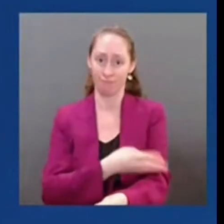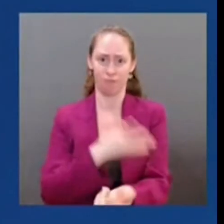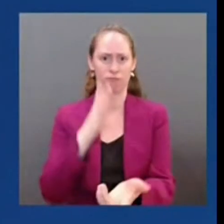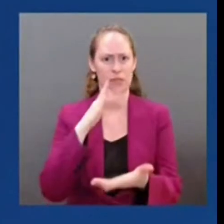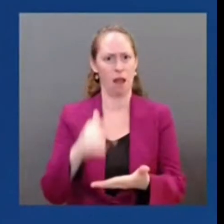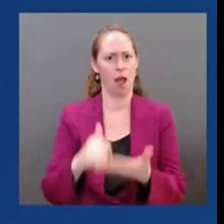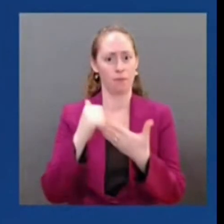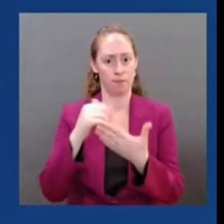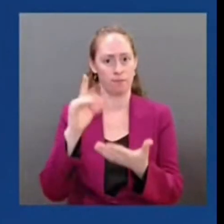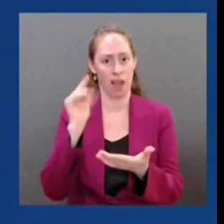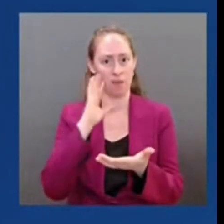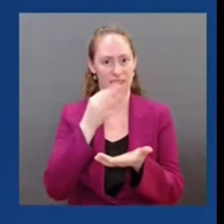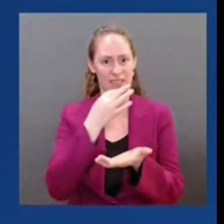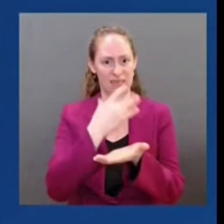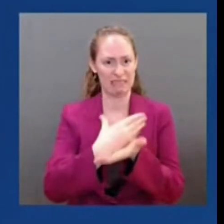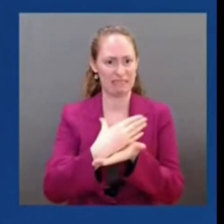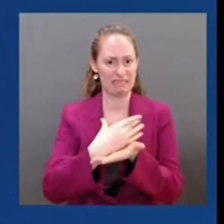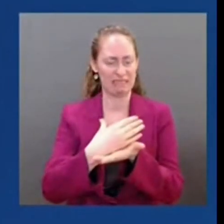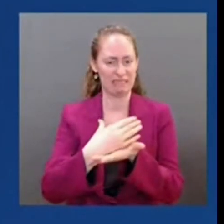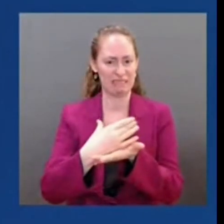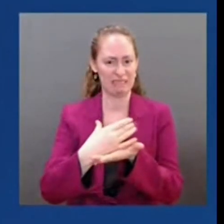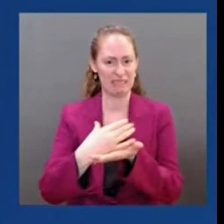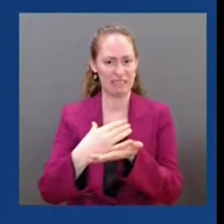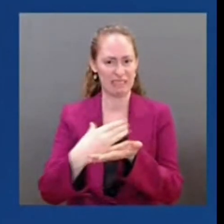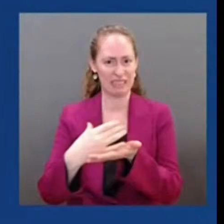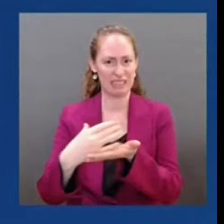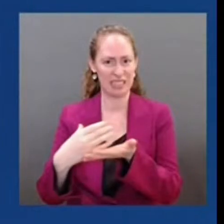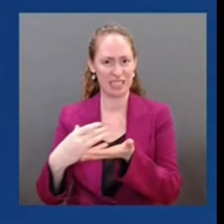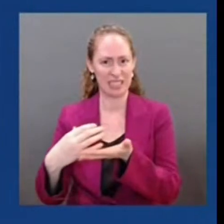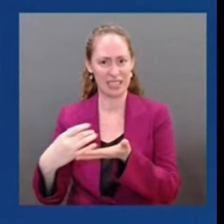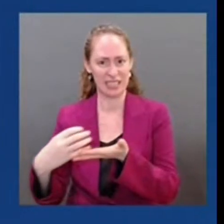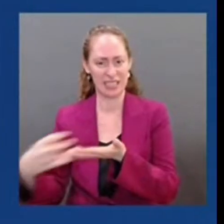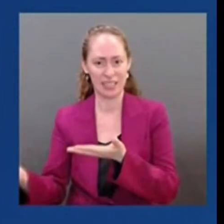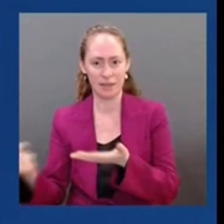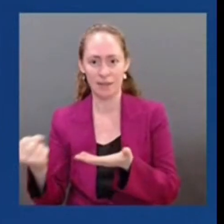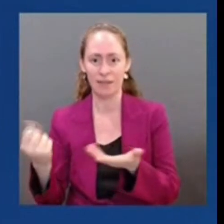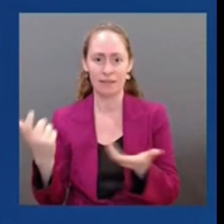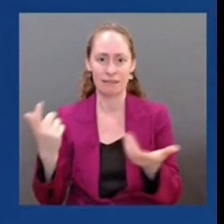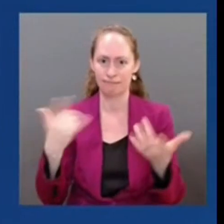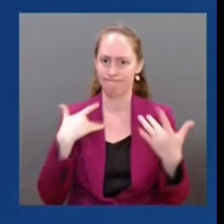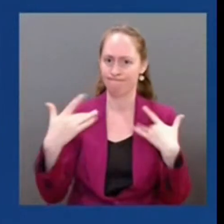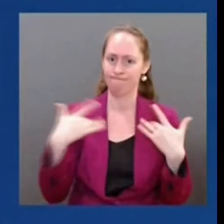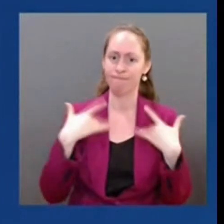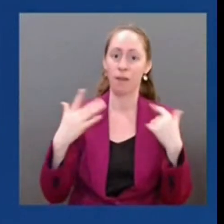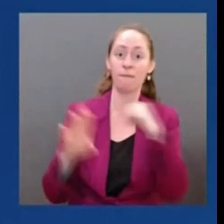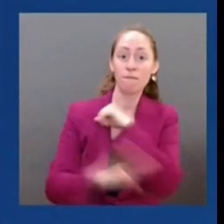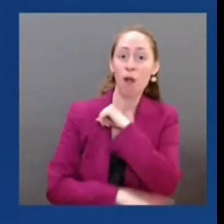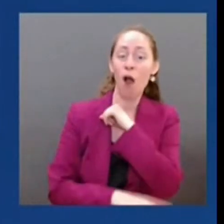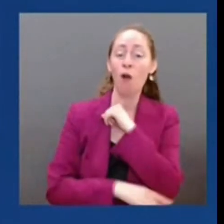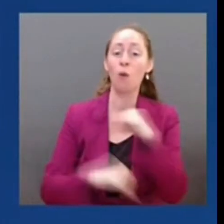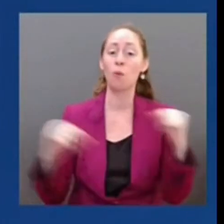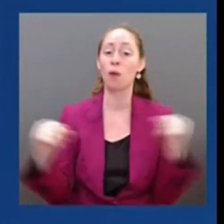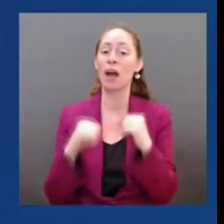WE ARE USING THERAPEUTICS TO SAVE LIVES AND WITHOUT ADDITIONAL RESOURCES WE WILL FIND OURSELVES IN THE FALL OR WINTER WITH PEOPLE GETTING